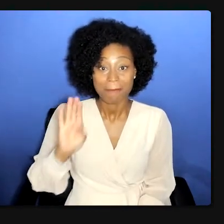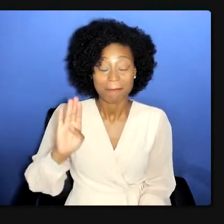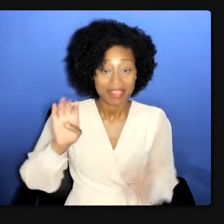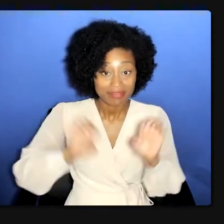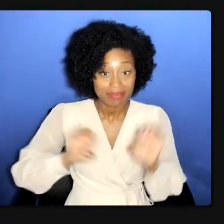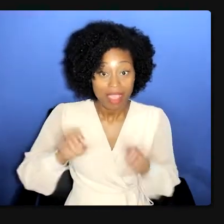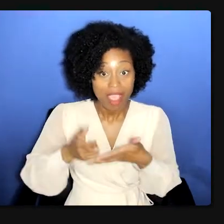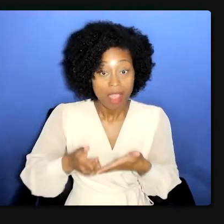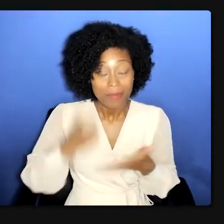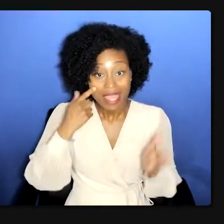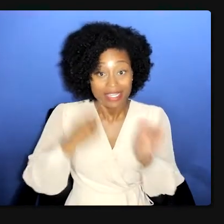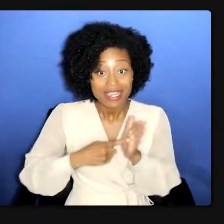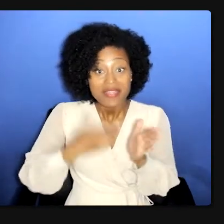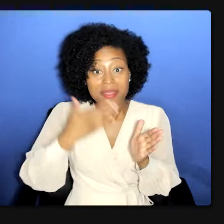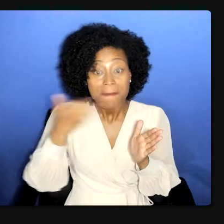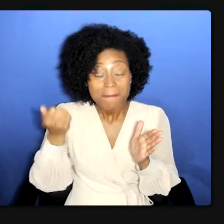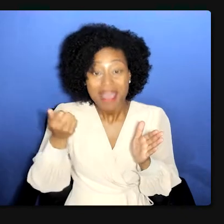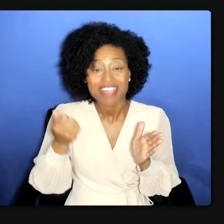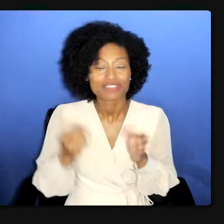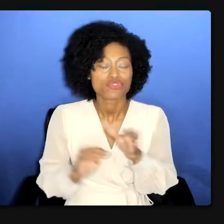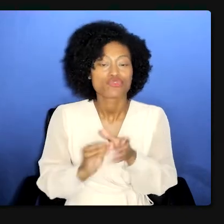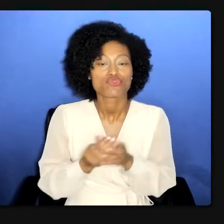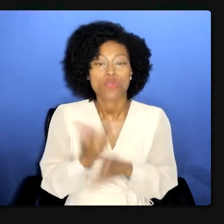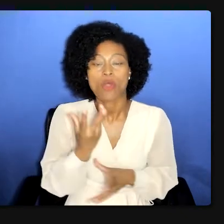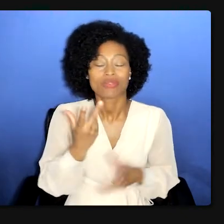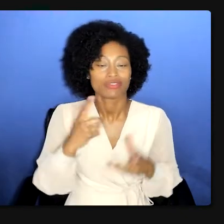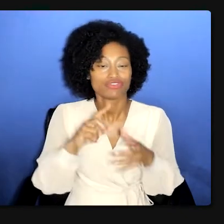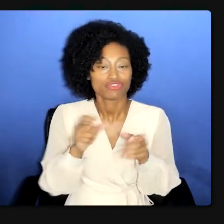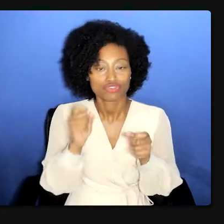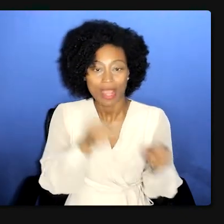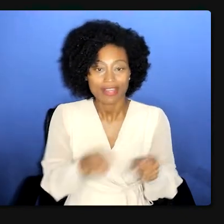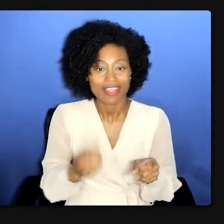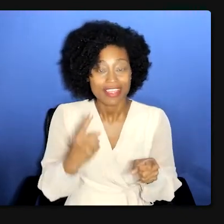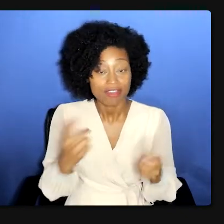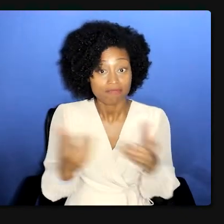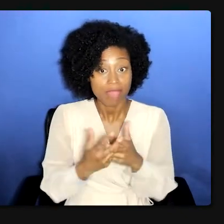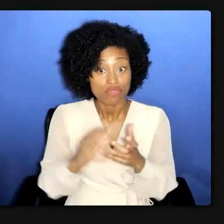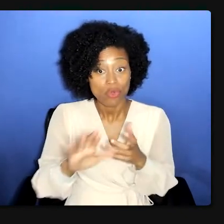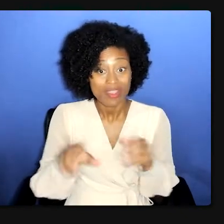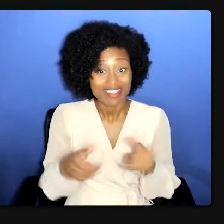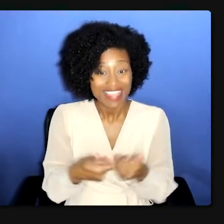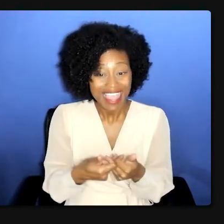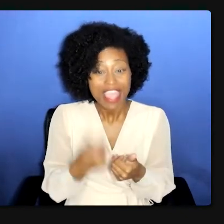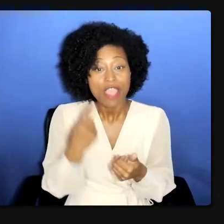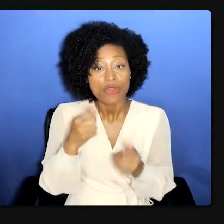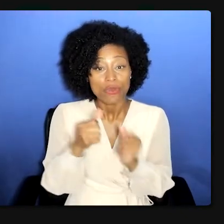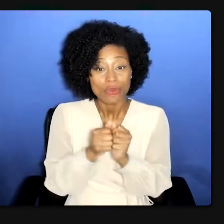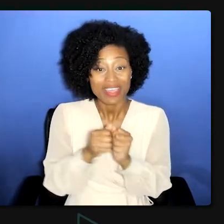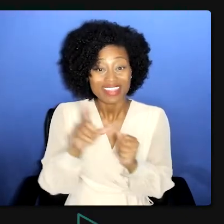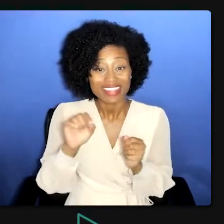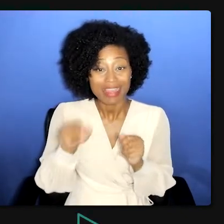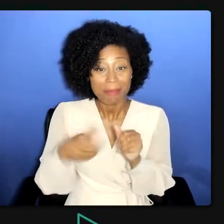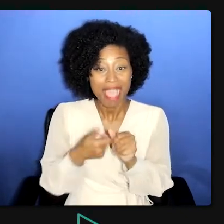help you identify the best growth strategy for your game with data-driven confidence and trustworthiness,